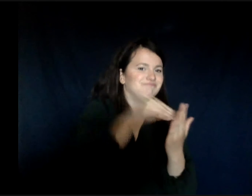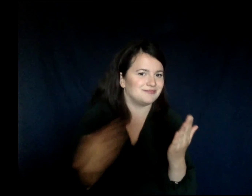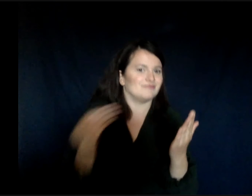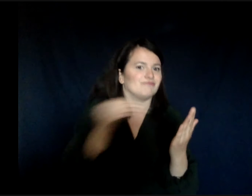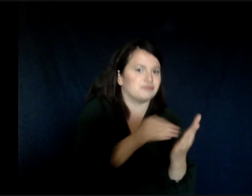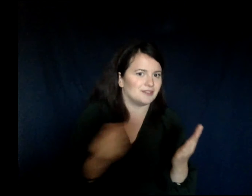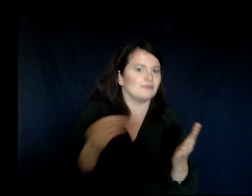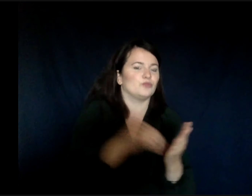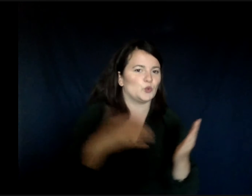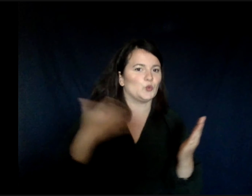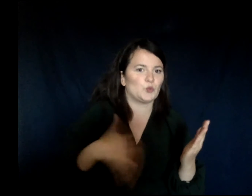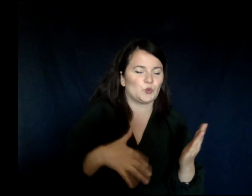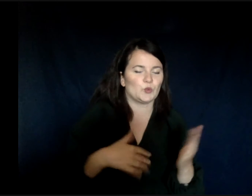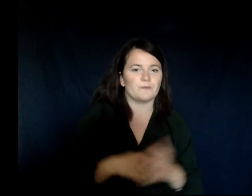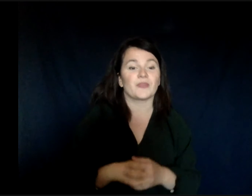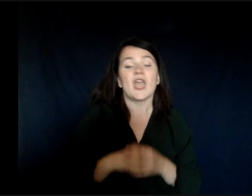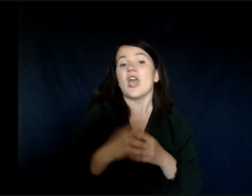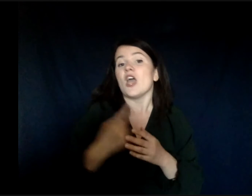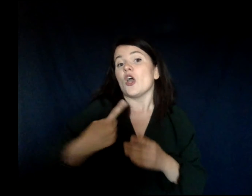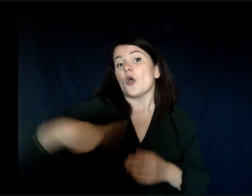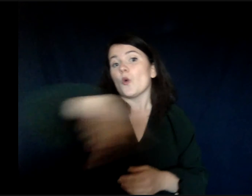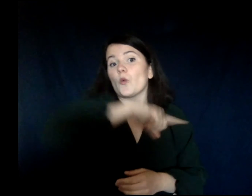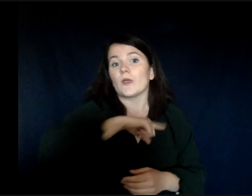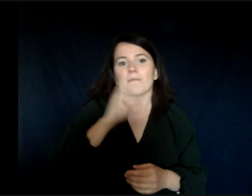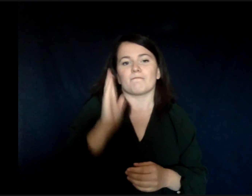they aren't forgotten in the recovery process?